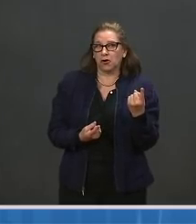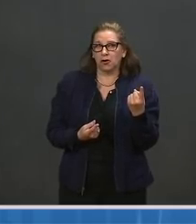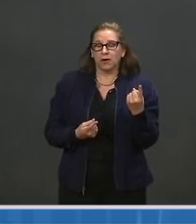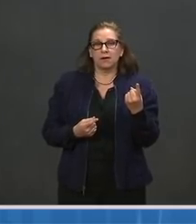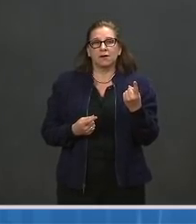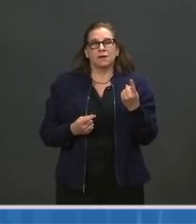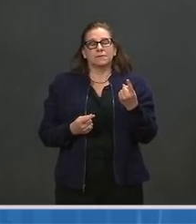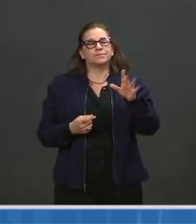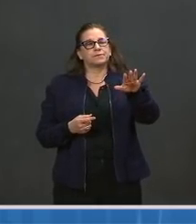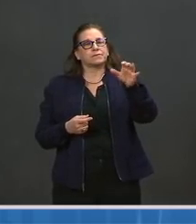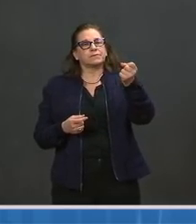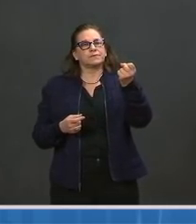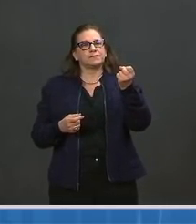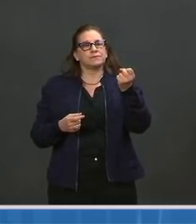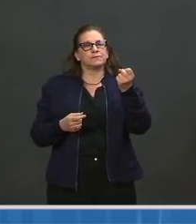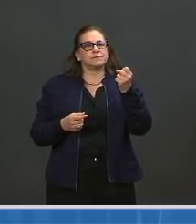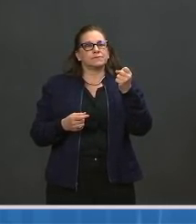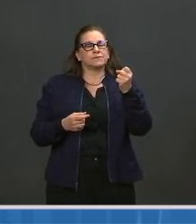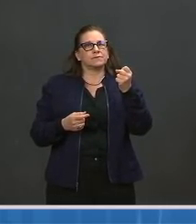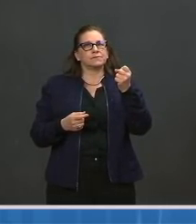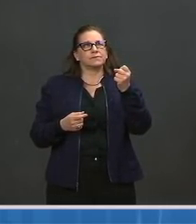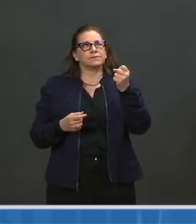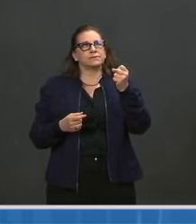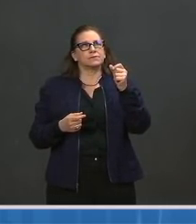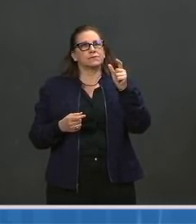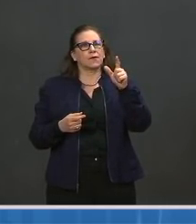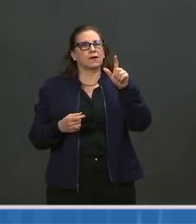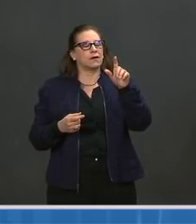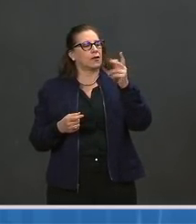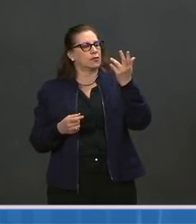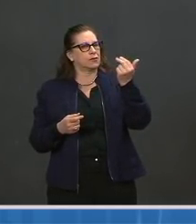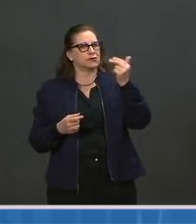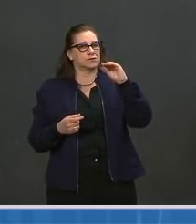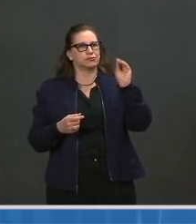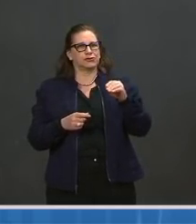is fully vaccinated. And we have more vaccine supply on the way.